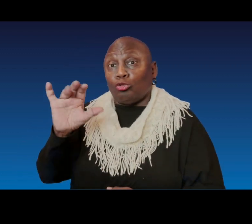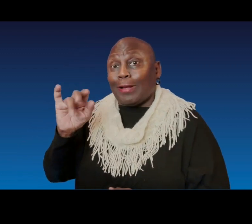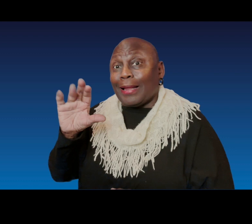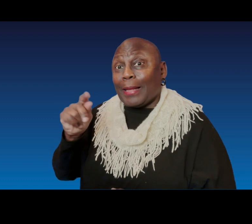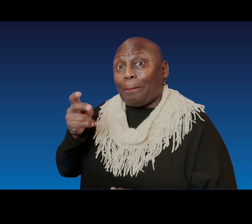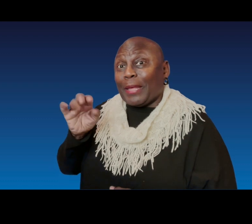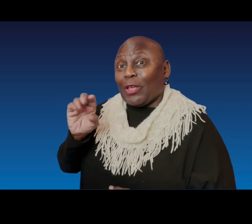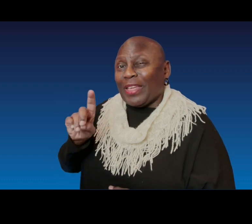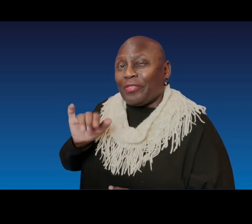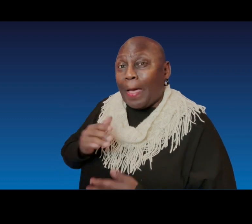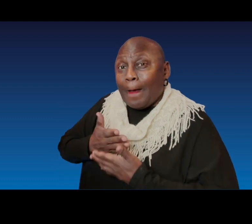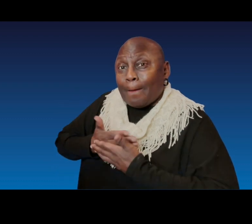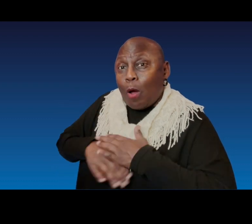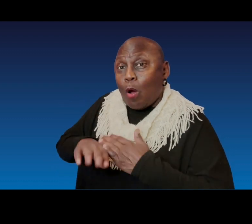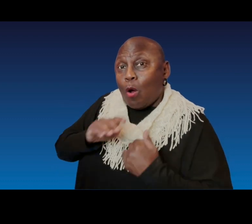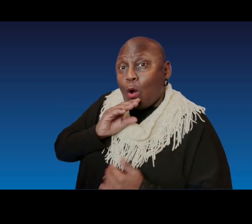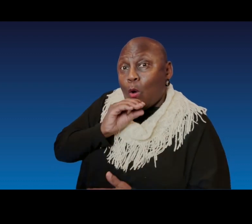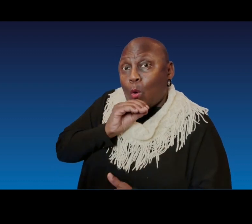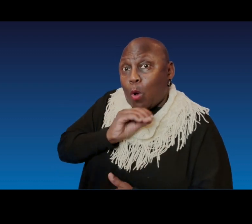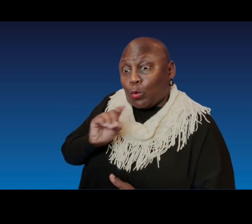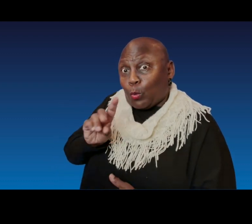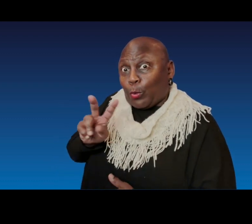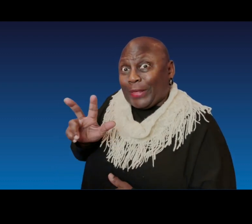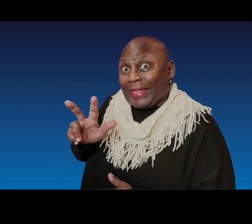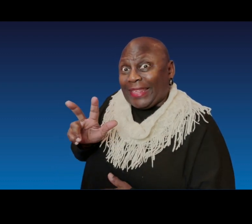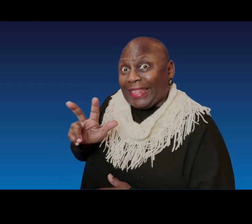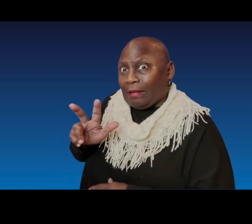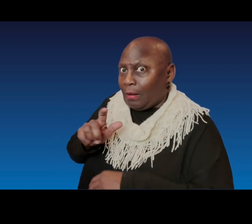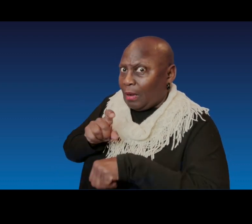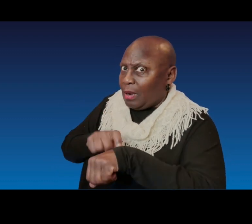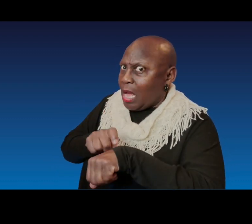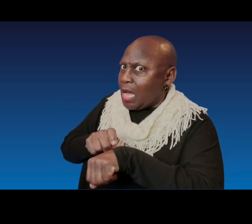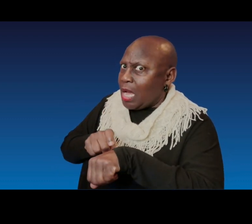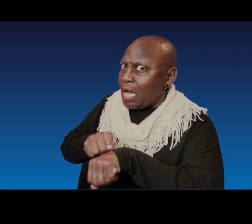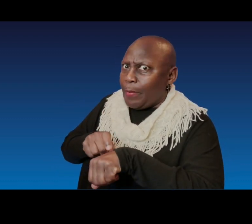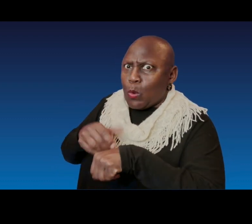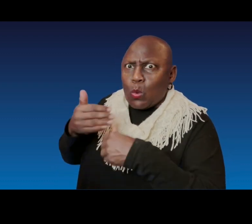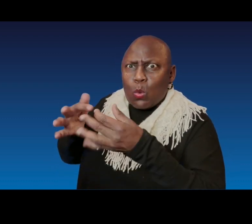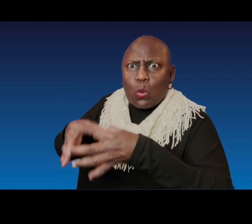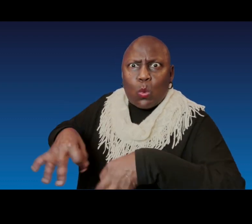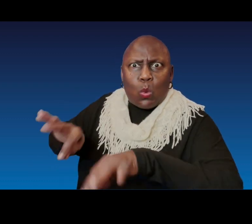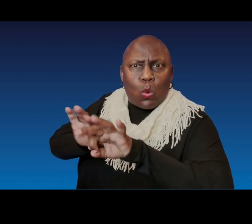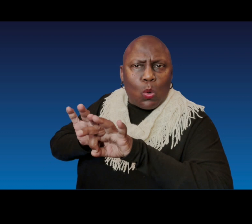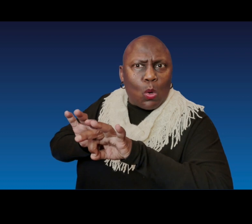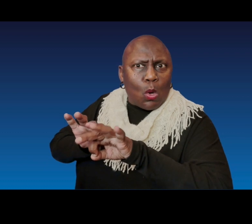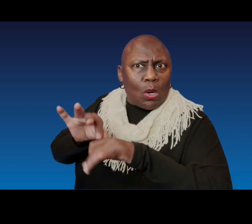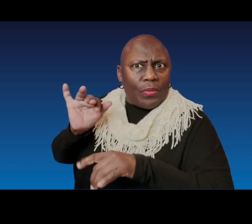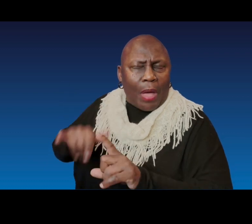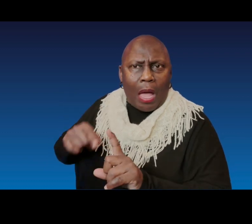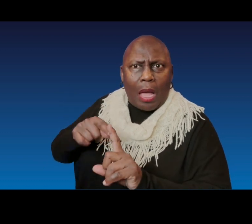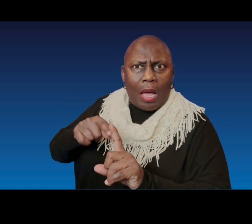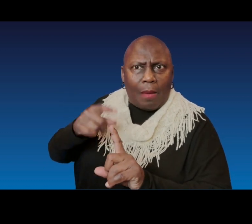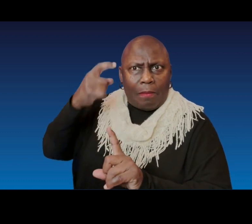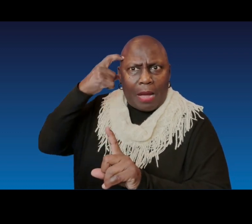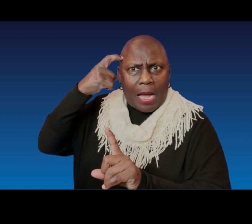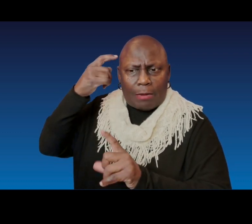That's suppression for the critical period between birth and ages 0 to 3.